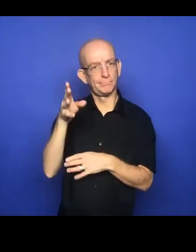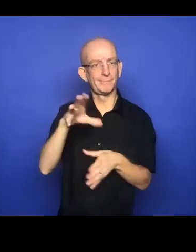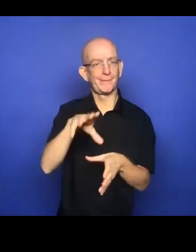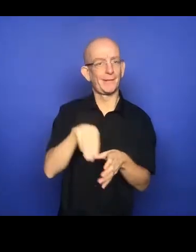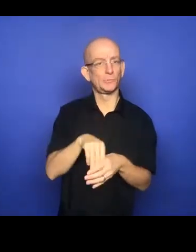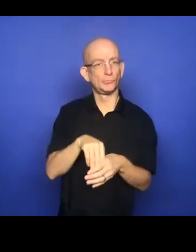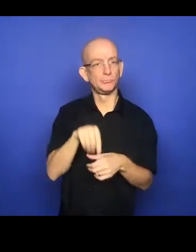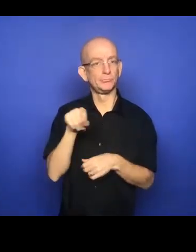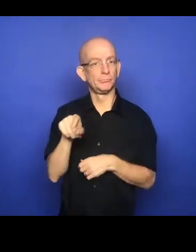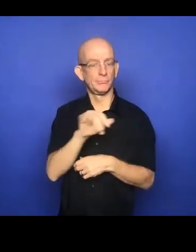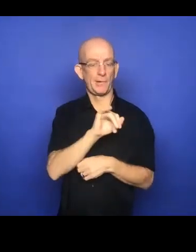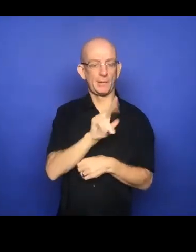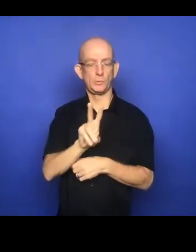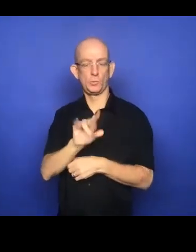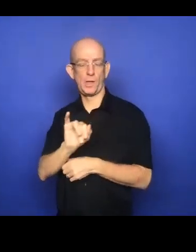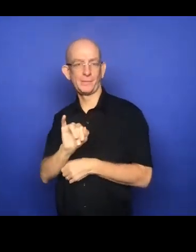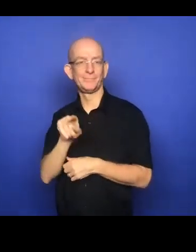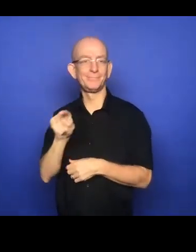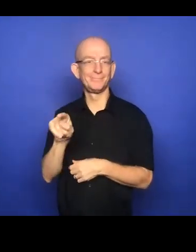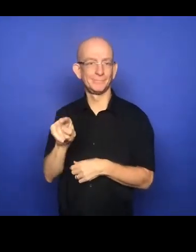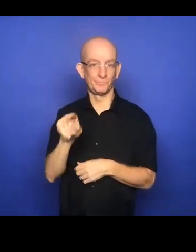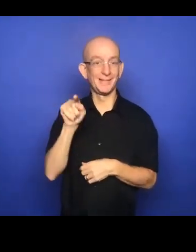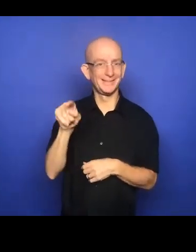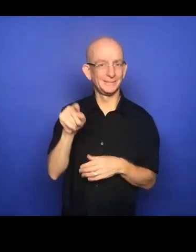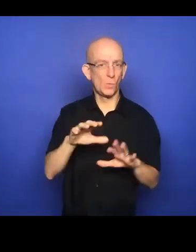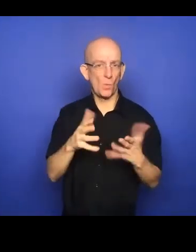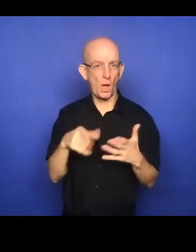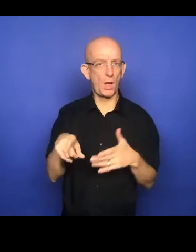disabilities in Kenya during the pandemic where it showed that over 92